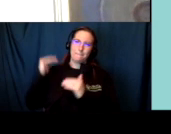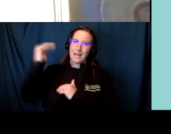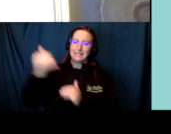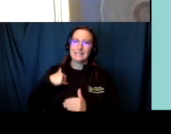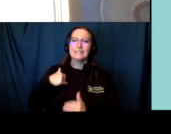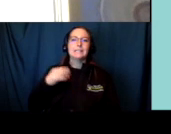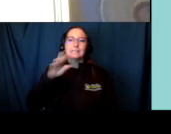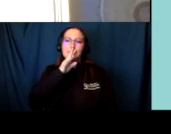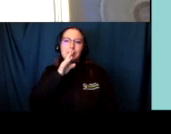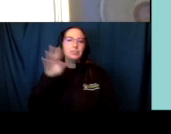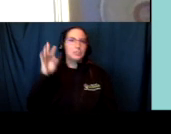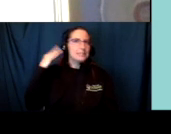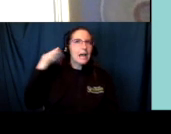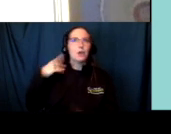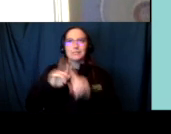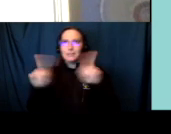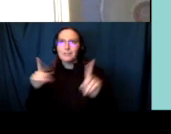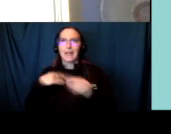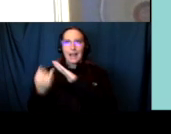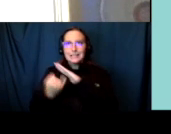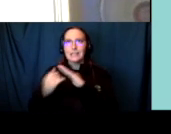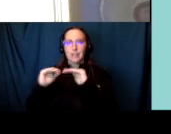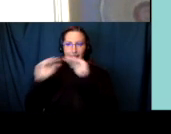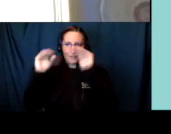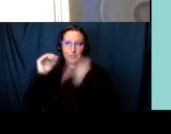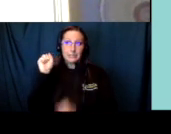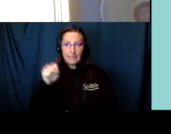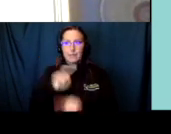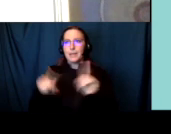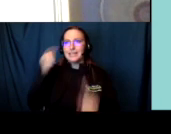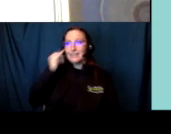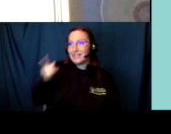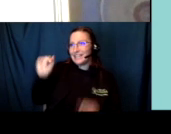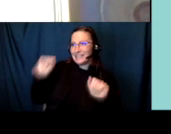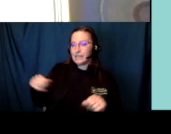isolation levels certainly, if he is able to tell the difference of